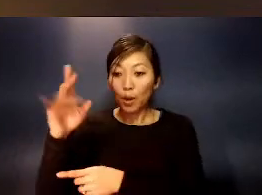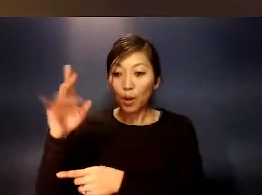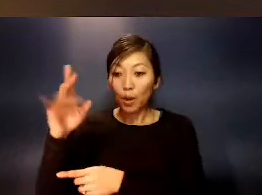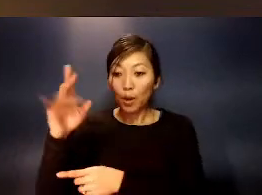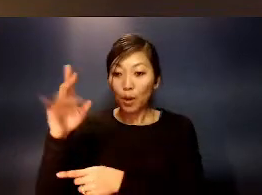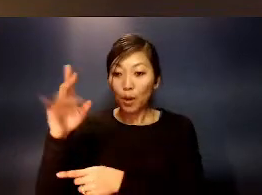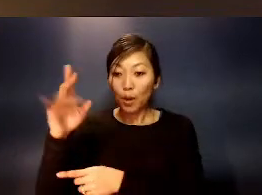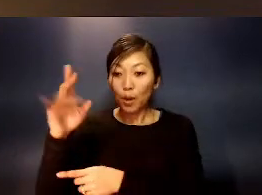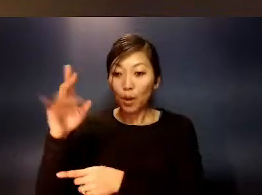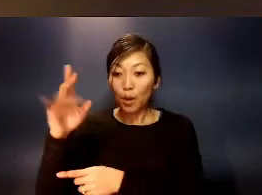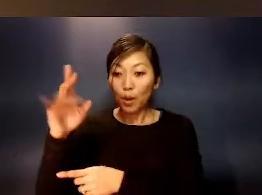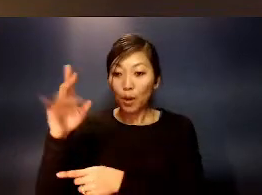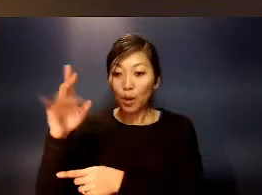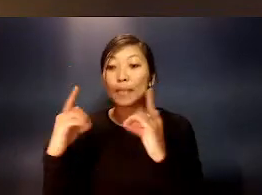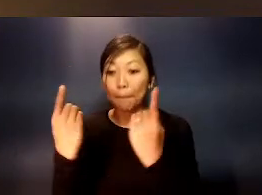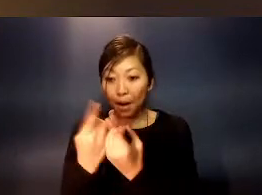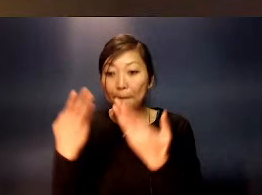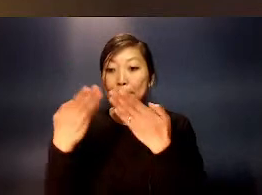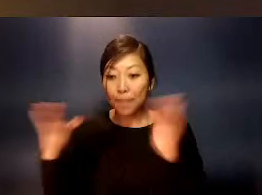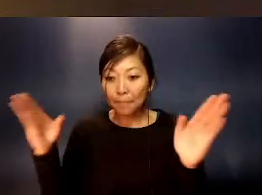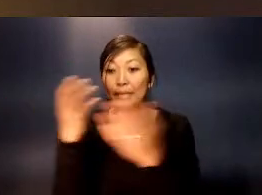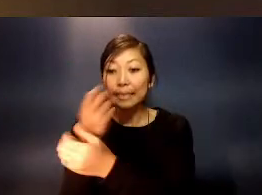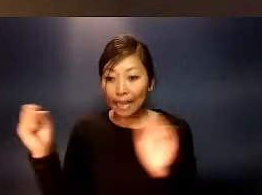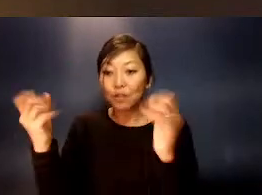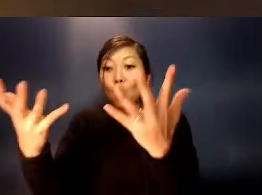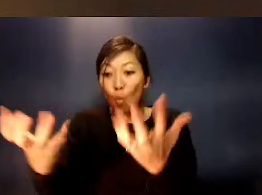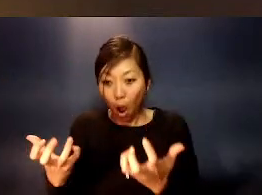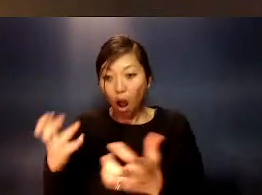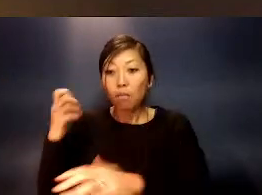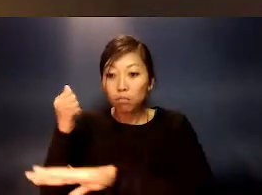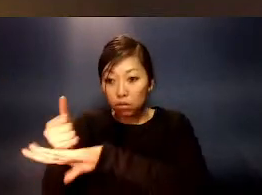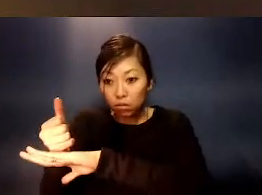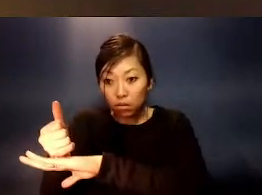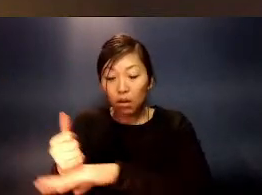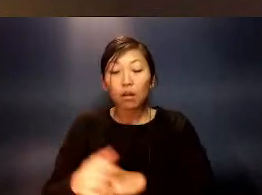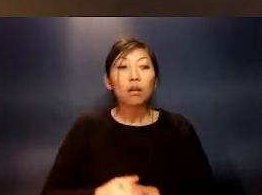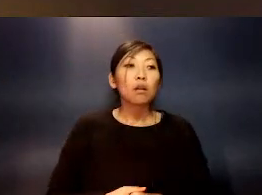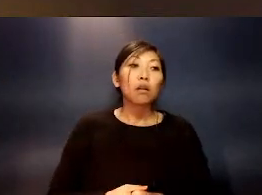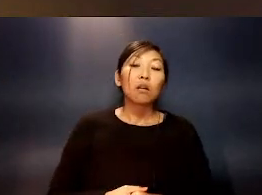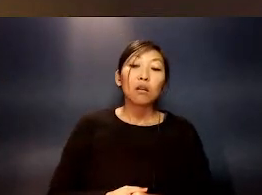THINK THE DIVISION WAS EVEN MORE DRAMATIC AND EVEN IN THE MAYOR'S RACE, WE HAVE A DIVIDED CITY.